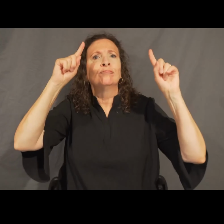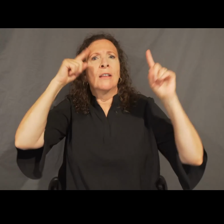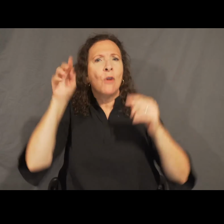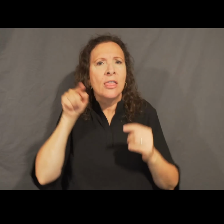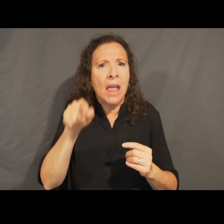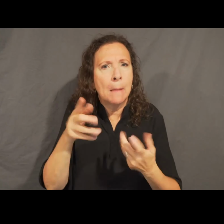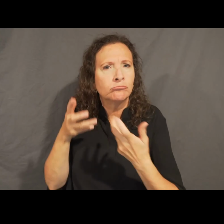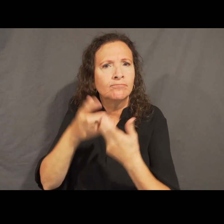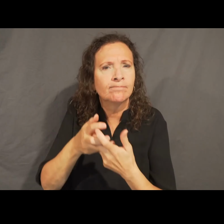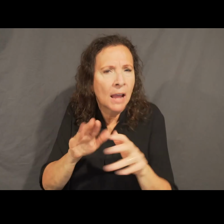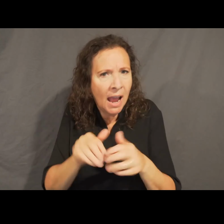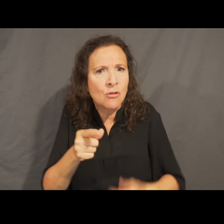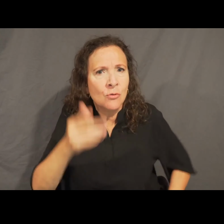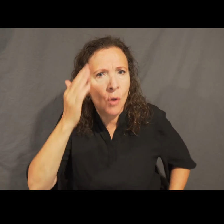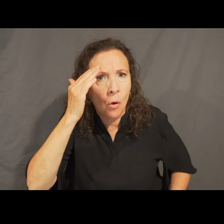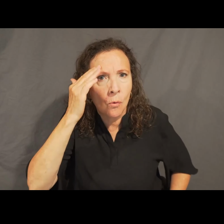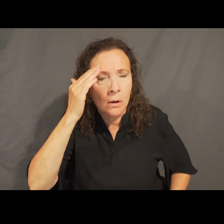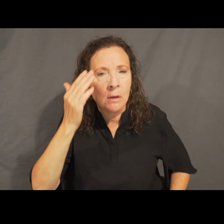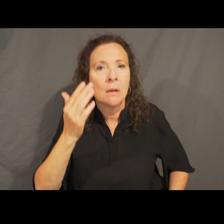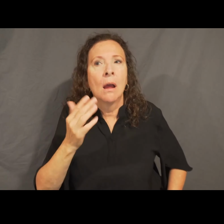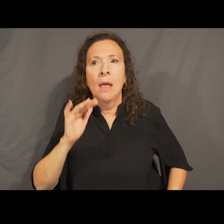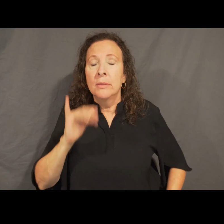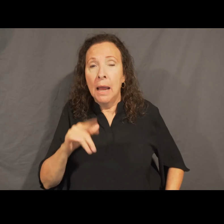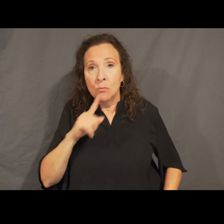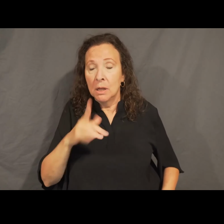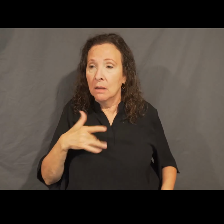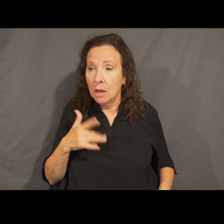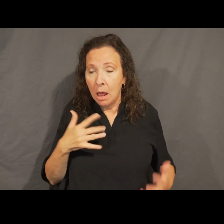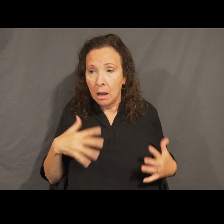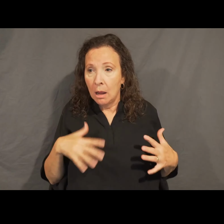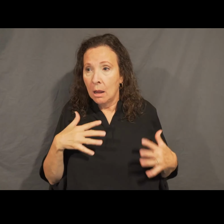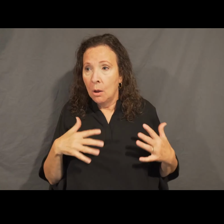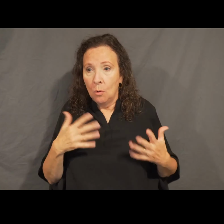Even more so in the last couple years, with all of these things coming together.